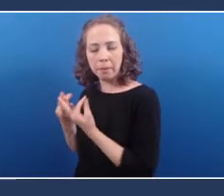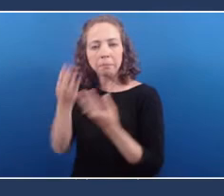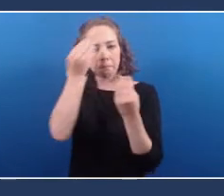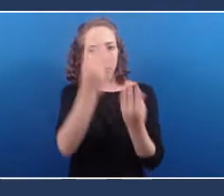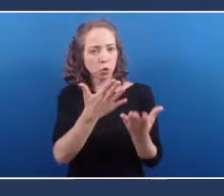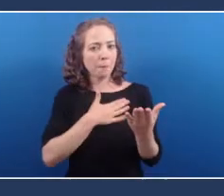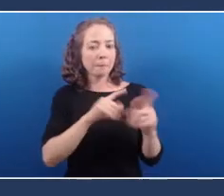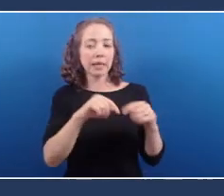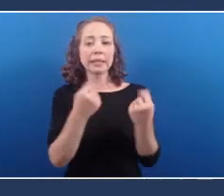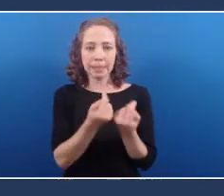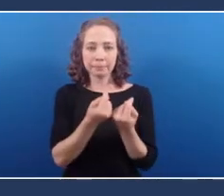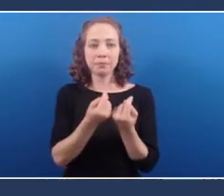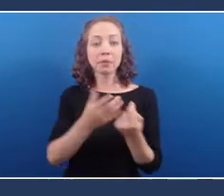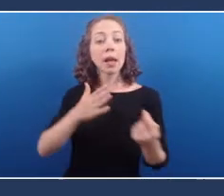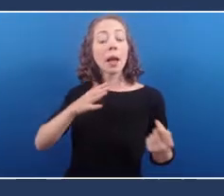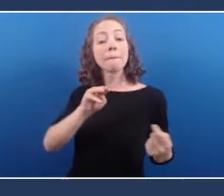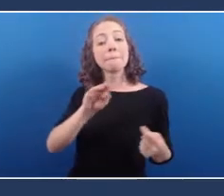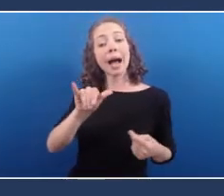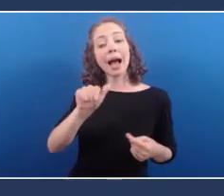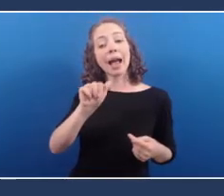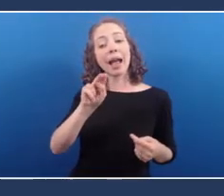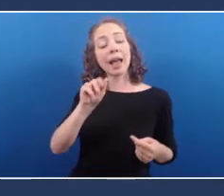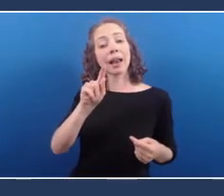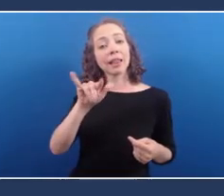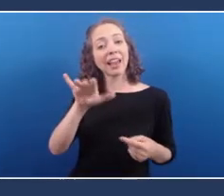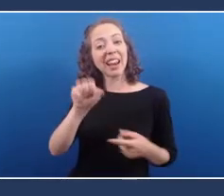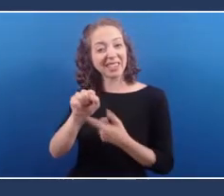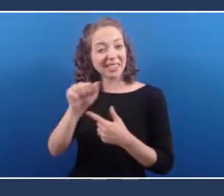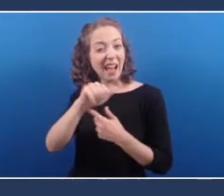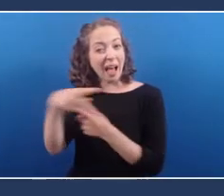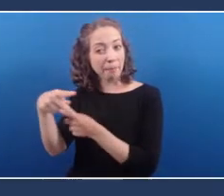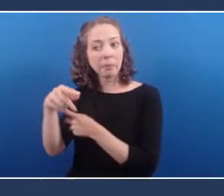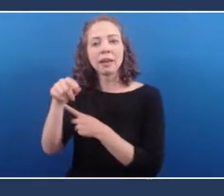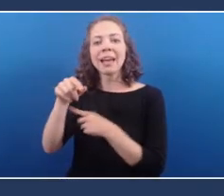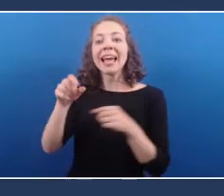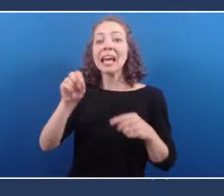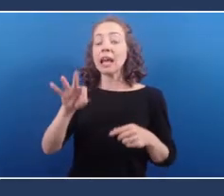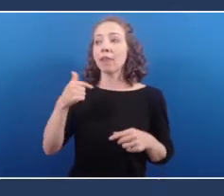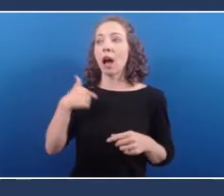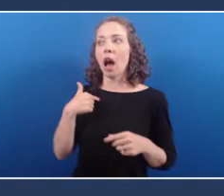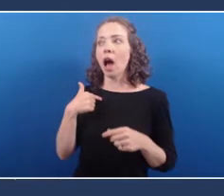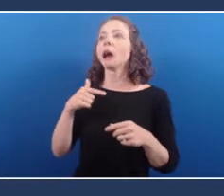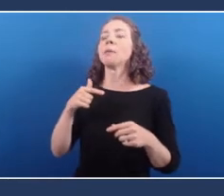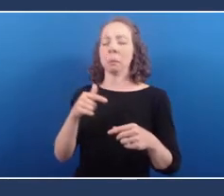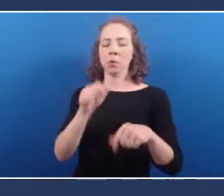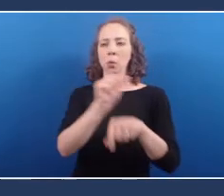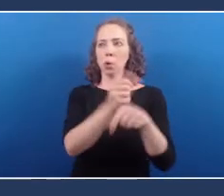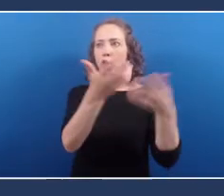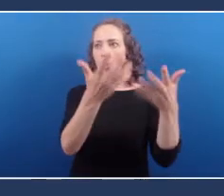a purple little square every time you successfully don’t get back online after hours.